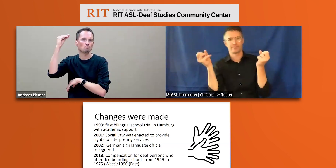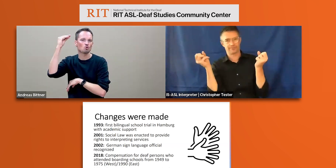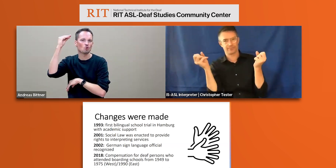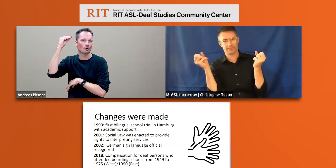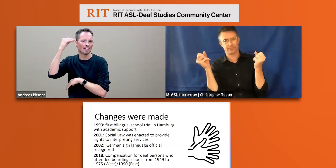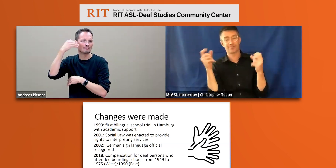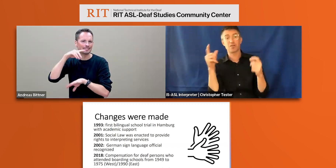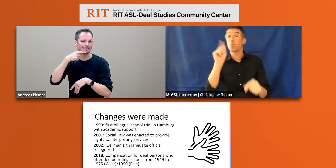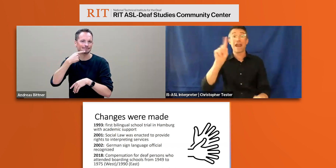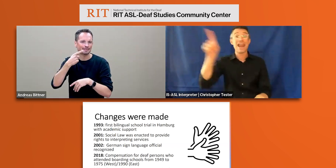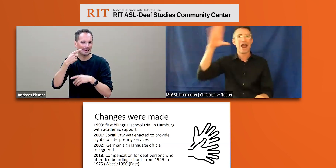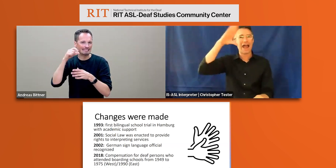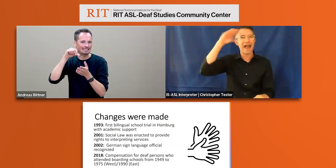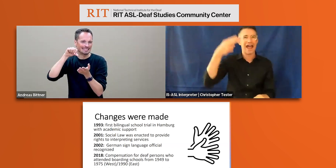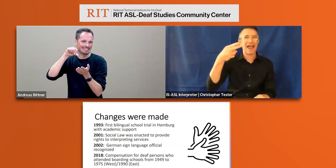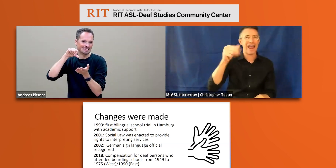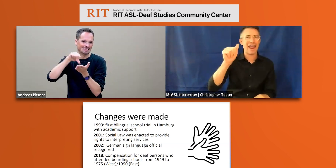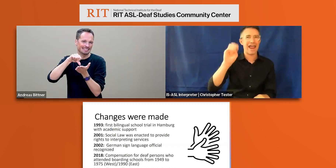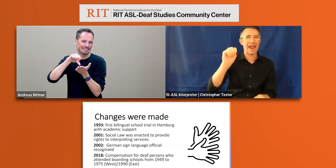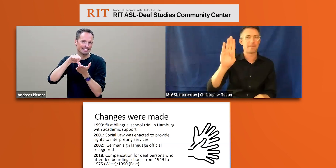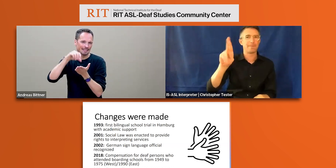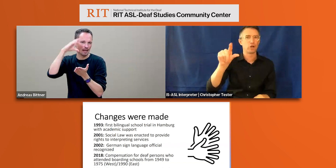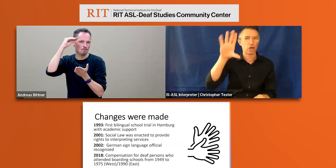was set up as a trial in Hamburg...